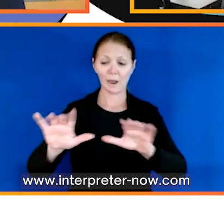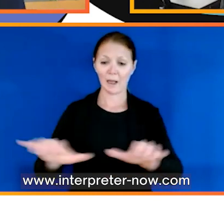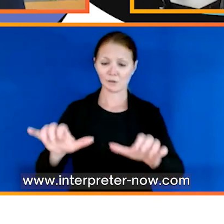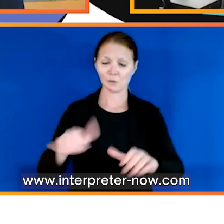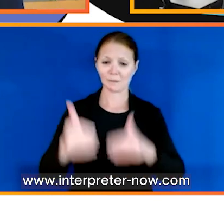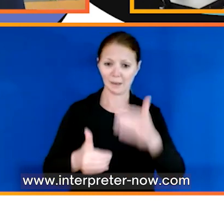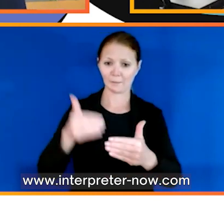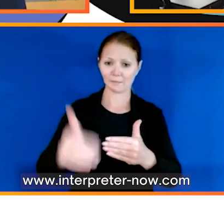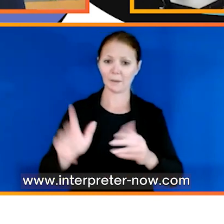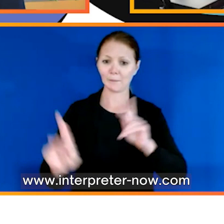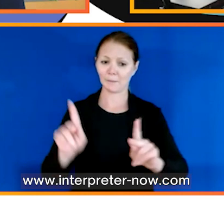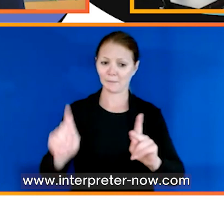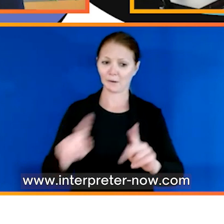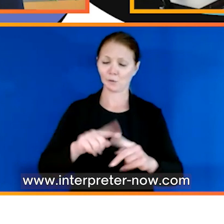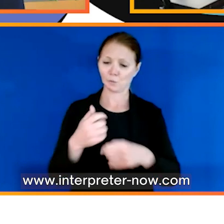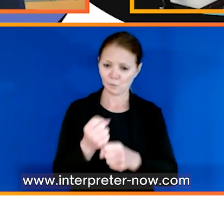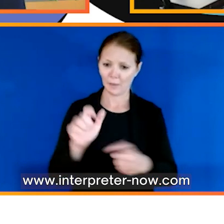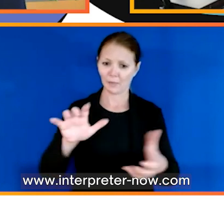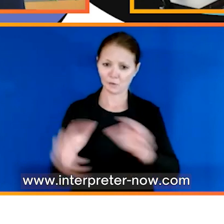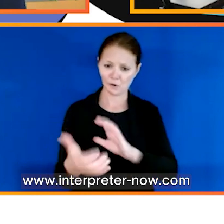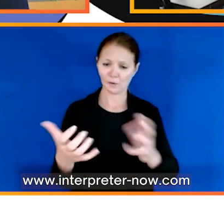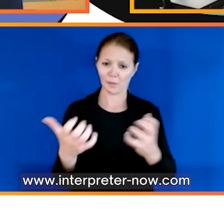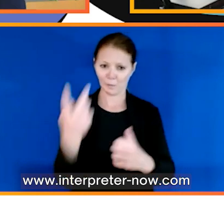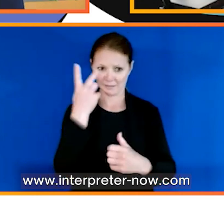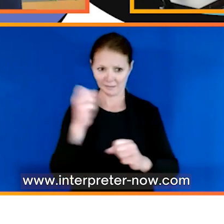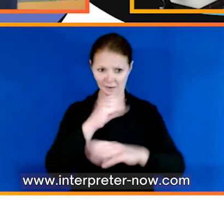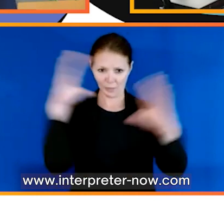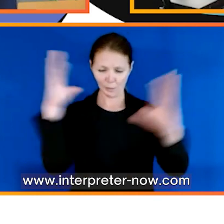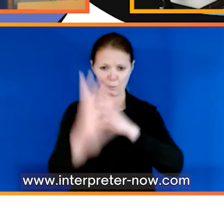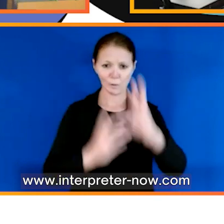With that, we're giving people the tools and frameworks and the actionable steps people